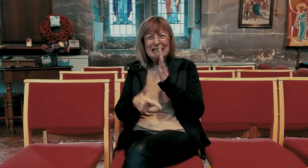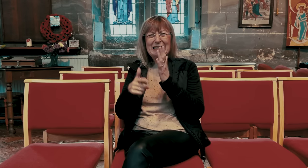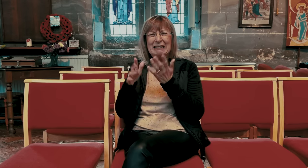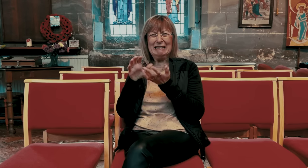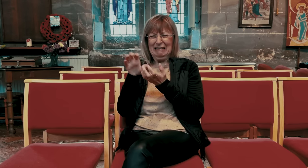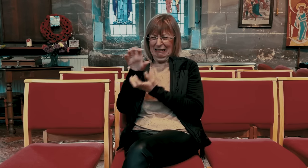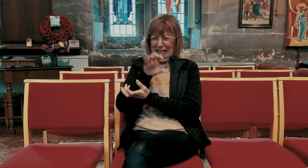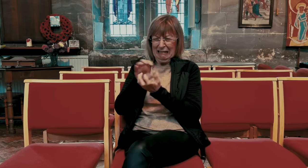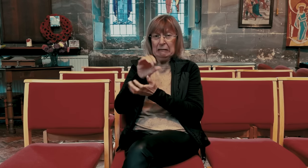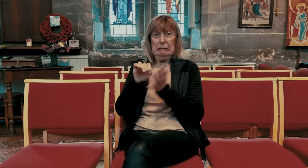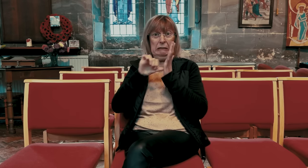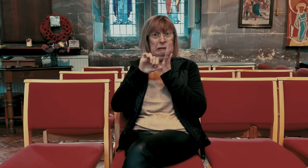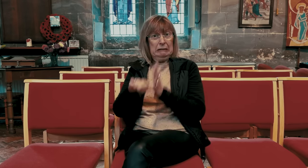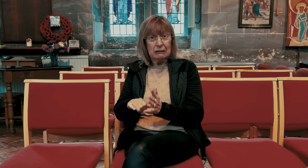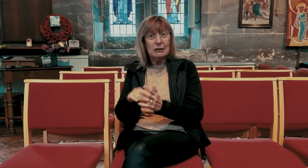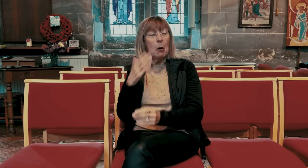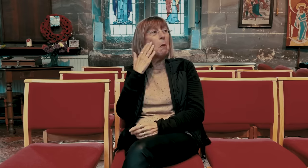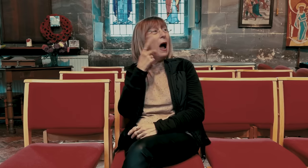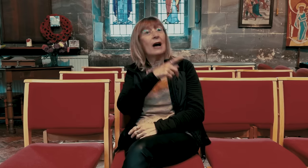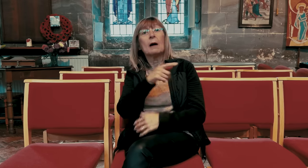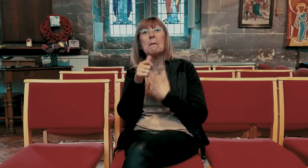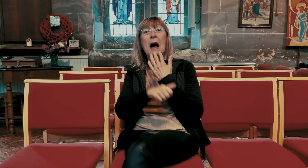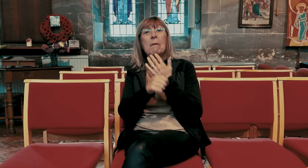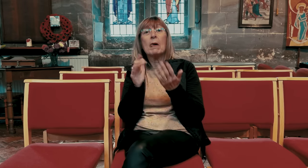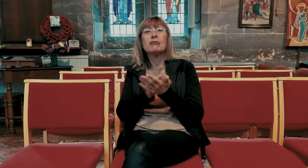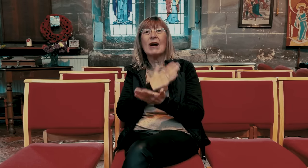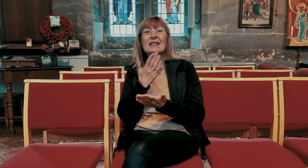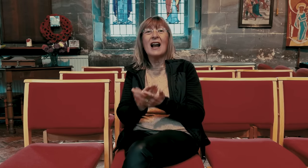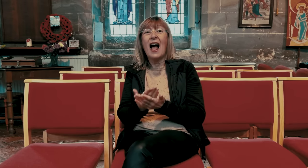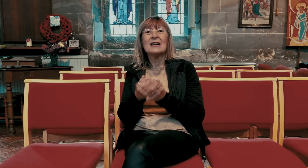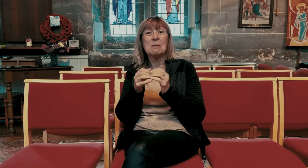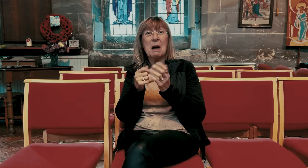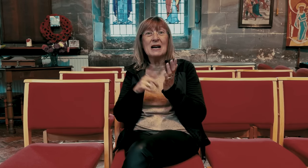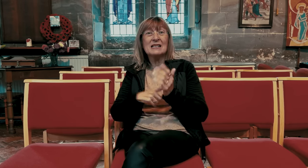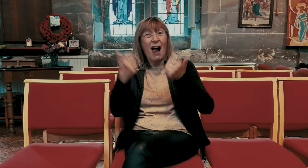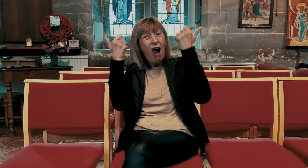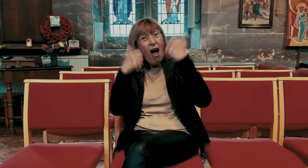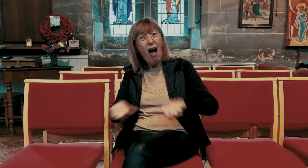When the BSL Bible Translation started, I could understand it comfortably